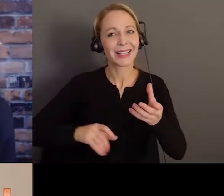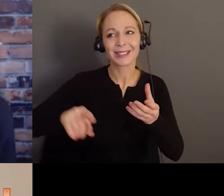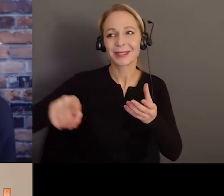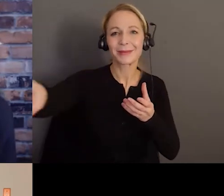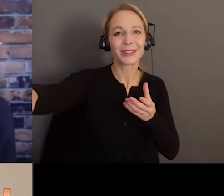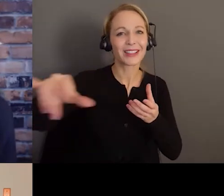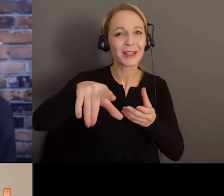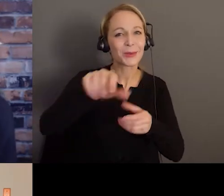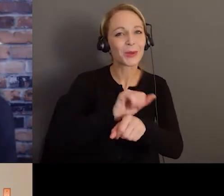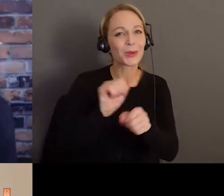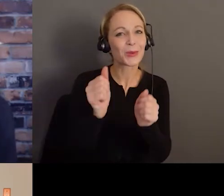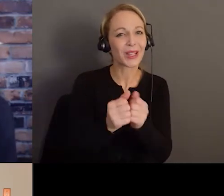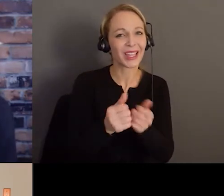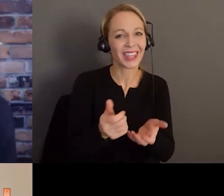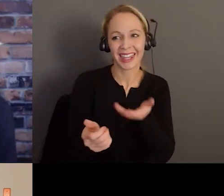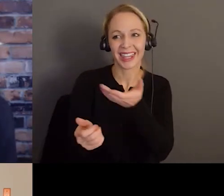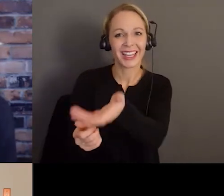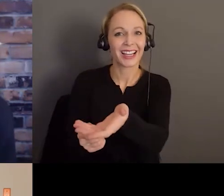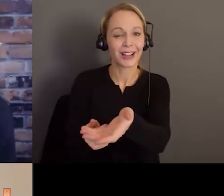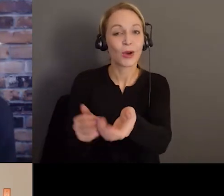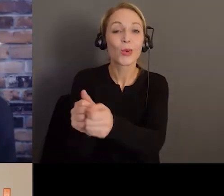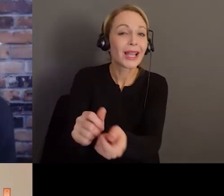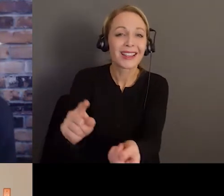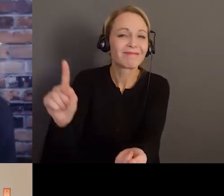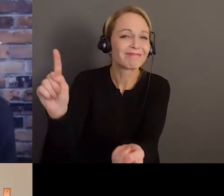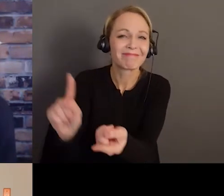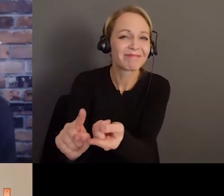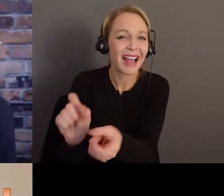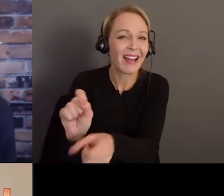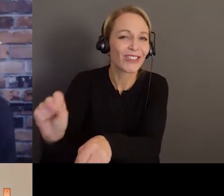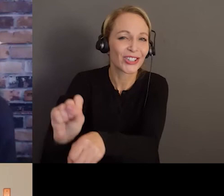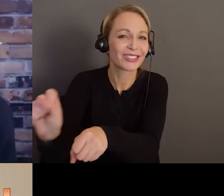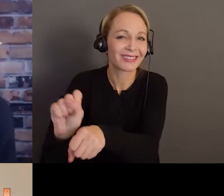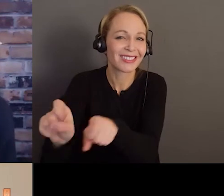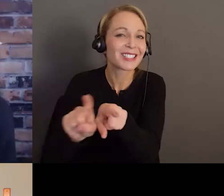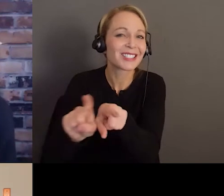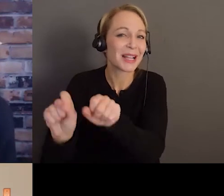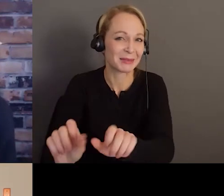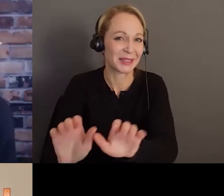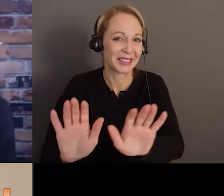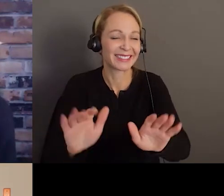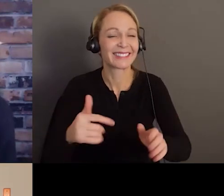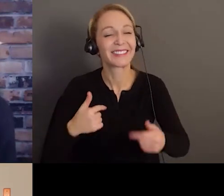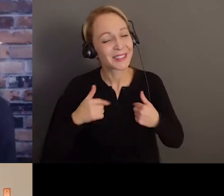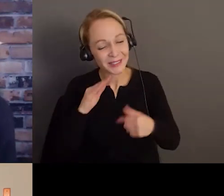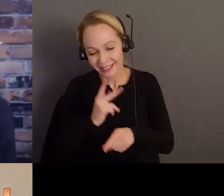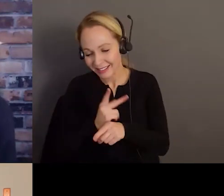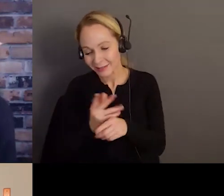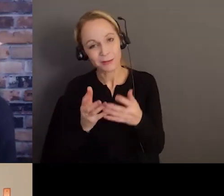WORKING WITH AS LITTLE EFFORT AS POSSIBLE. WE WILL TAKE CARE AS MUCH AS POSSIBLE AND THE THINGS